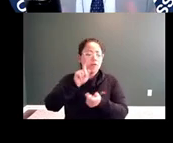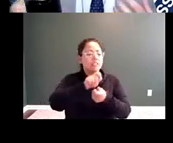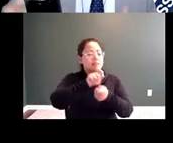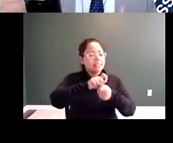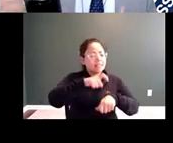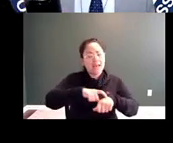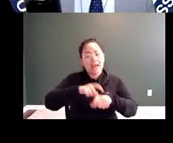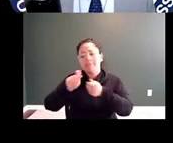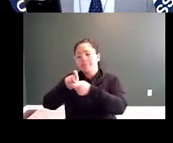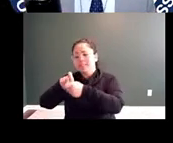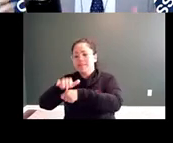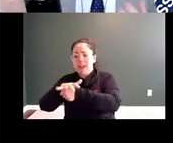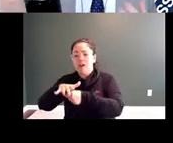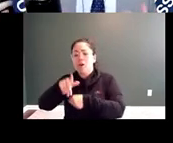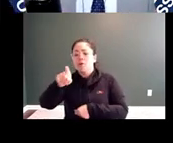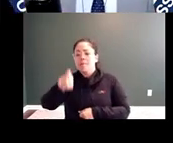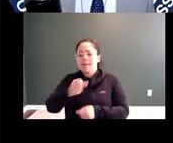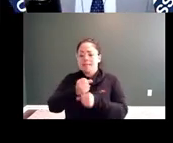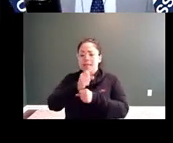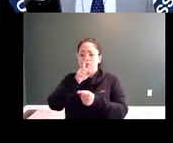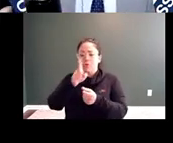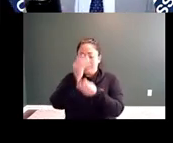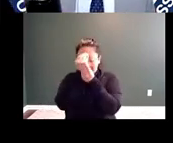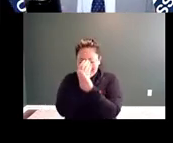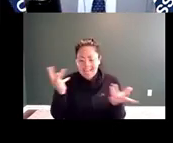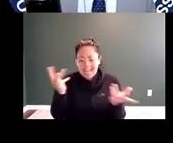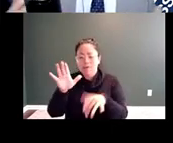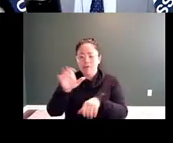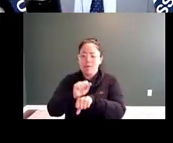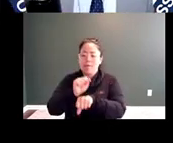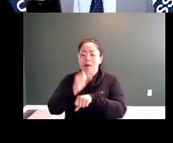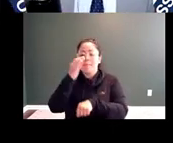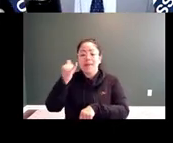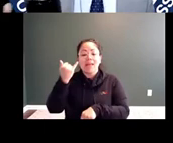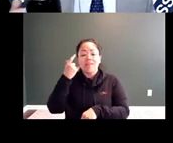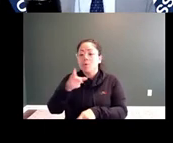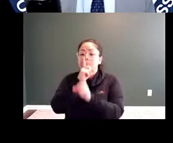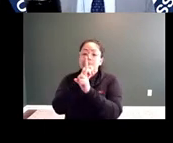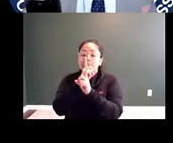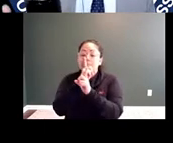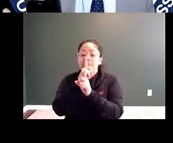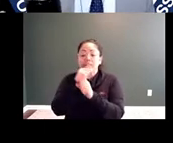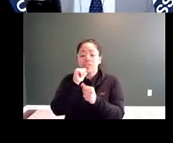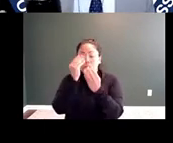you need to make sure that you tell your employees, because if you don't tell your employees and then you discipline an employee